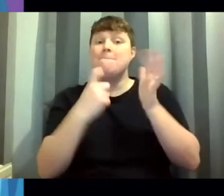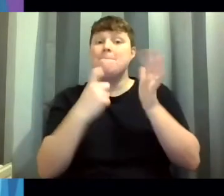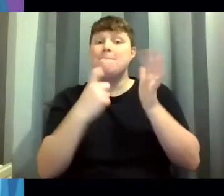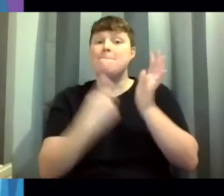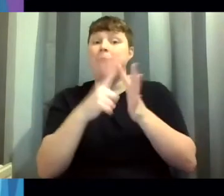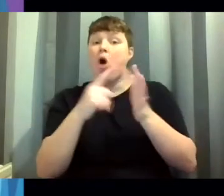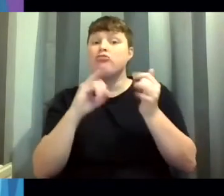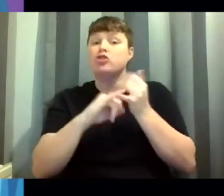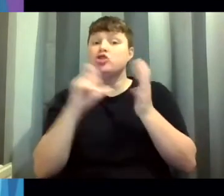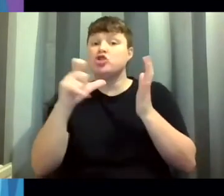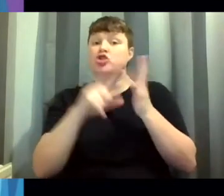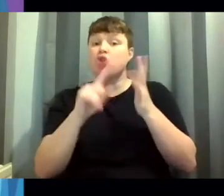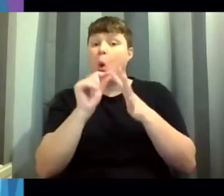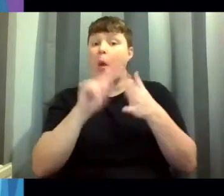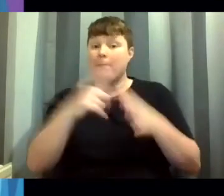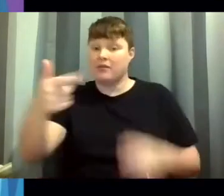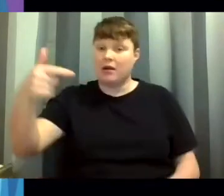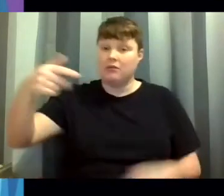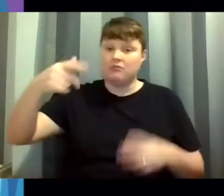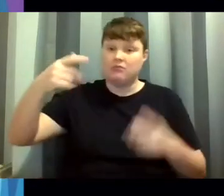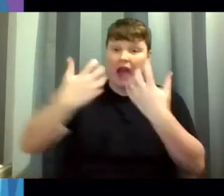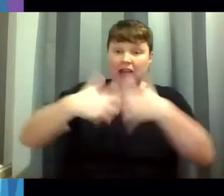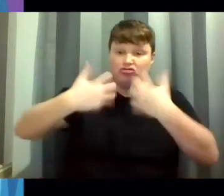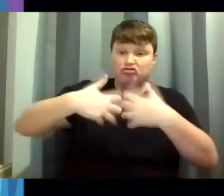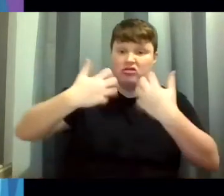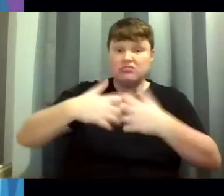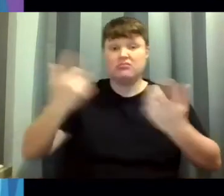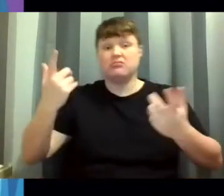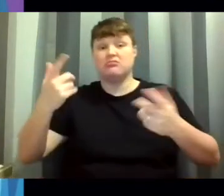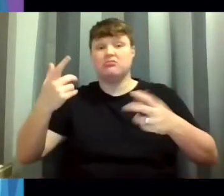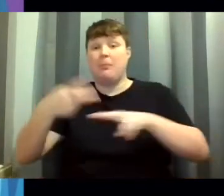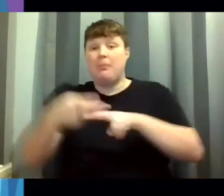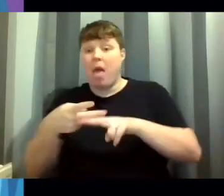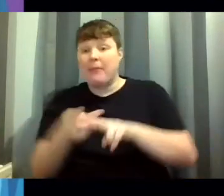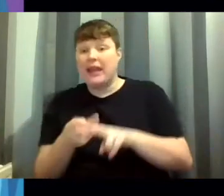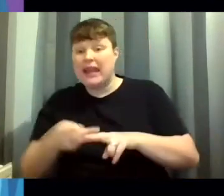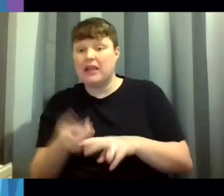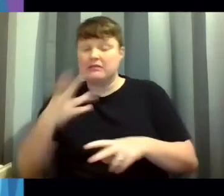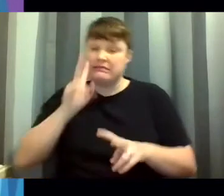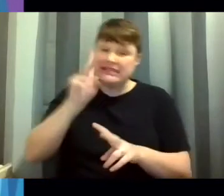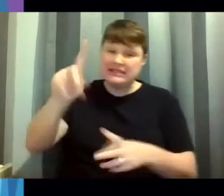example, in plumbing, where you might want to find out the reason why a particular sewer is blocked.